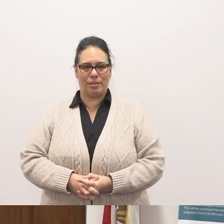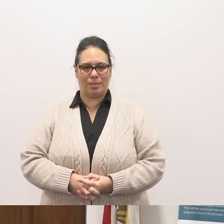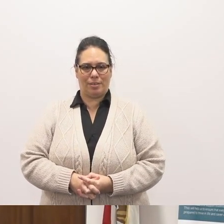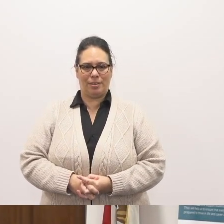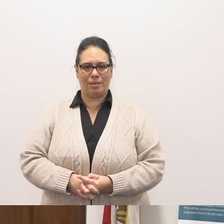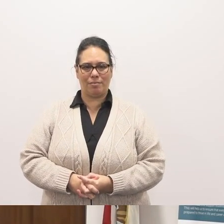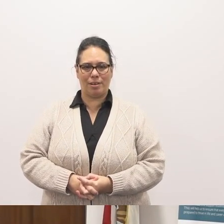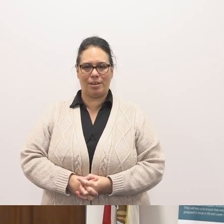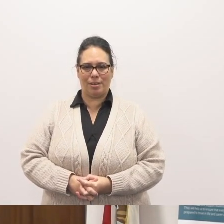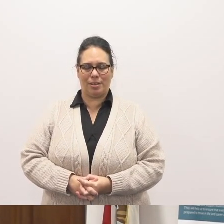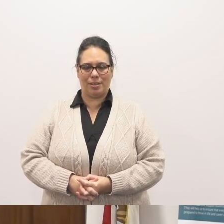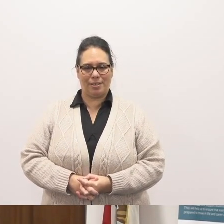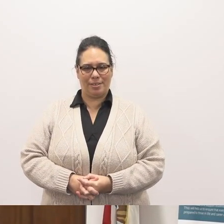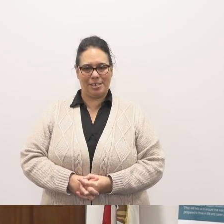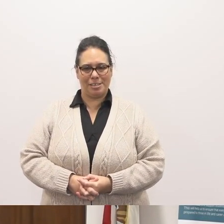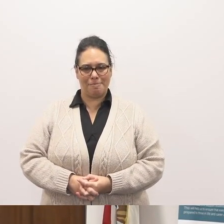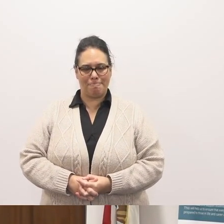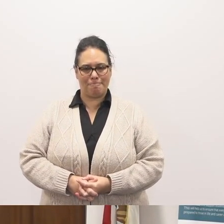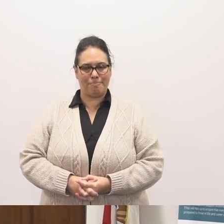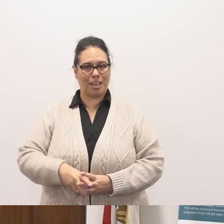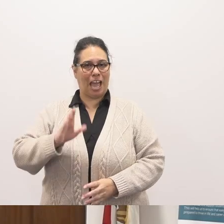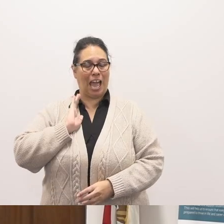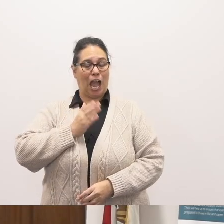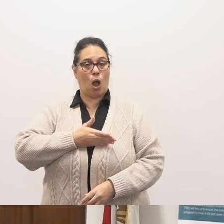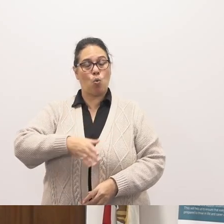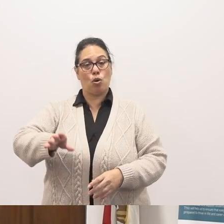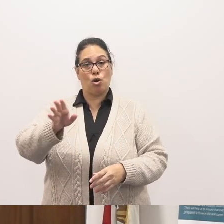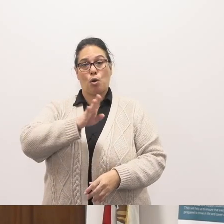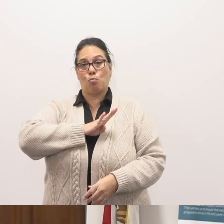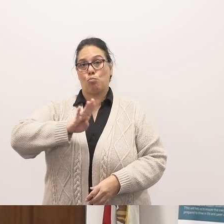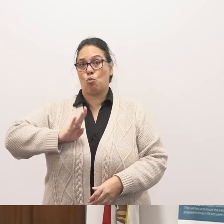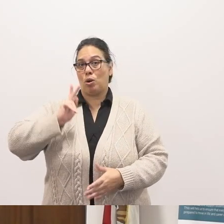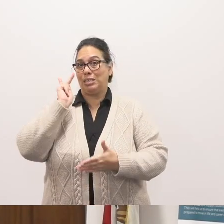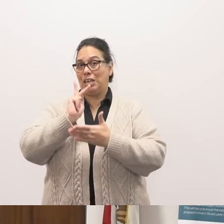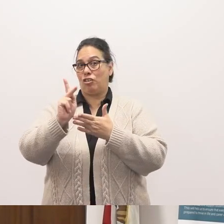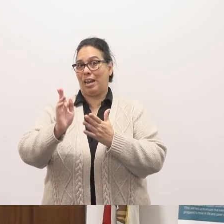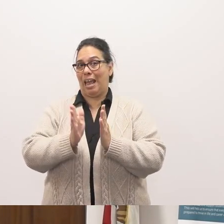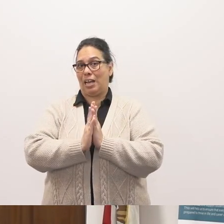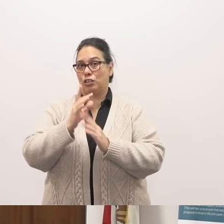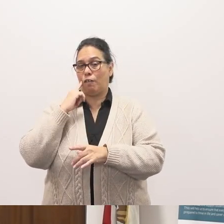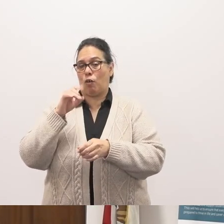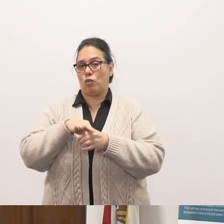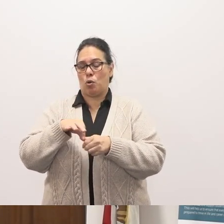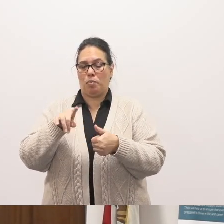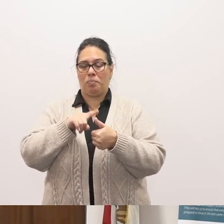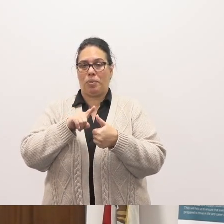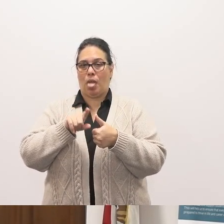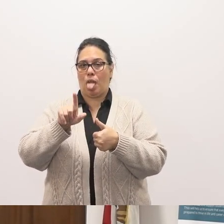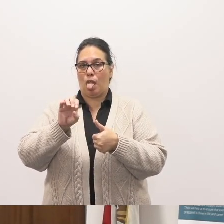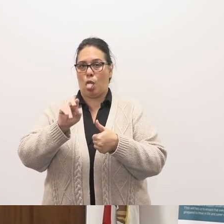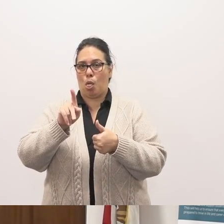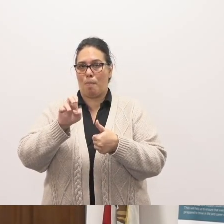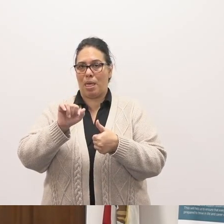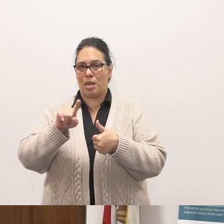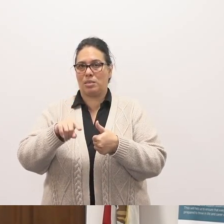Then I will have our board secretary take a roll call vote. Member López? - Aye.